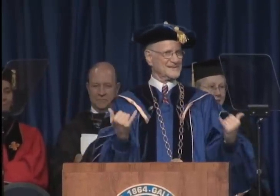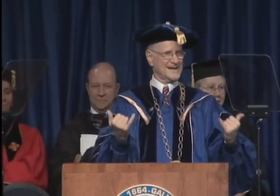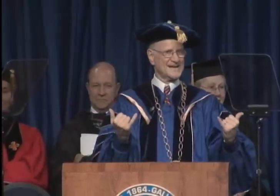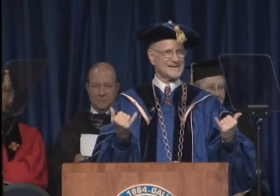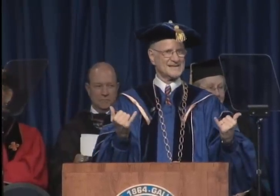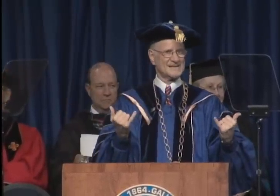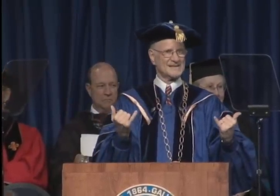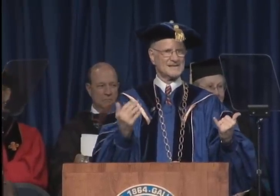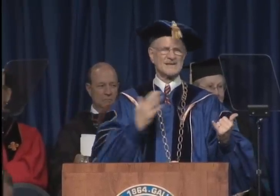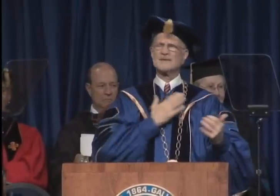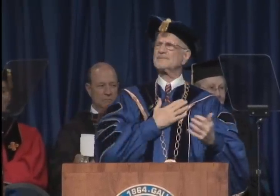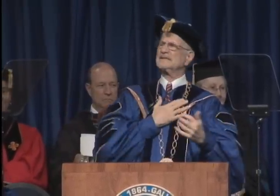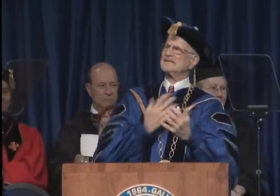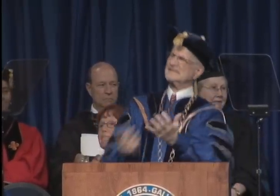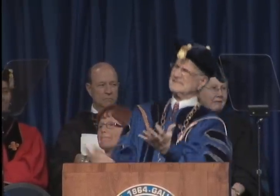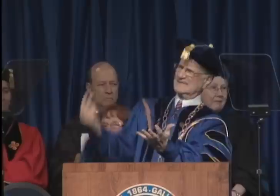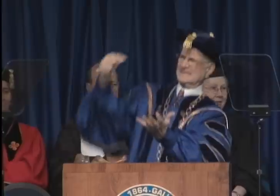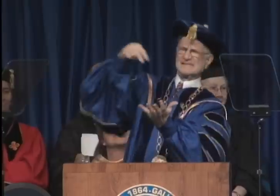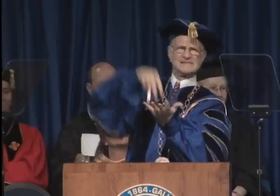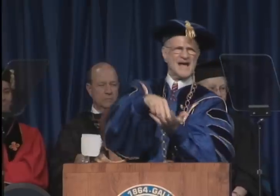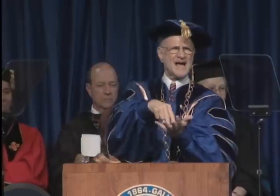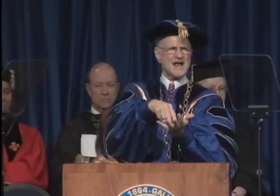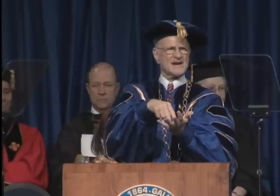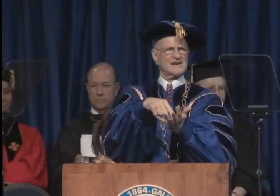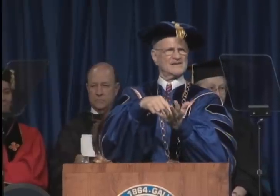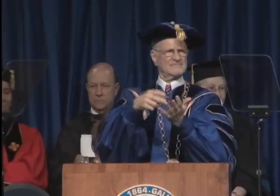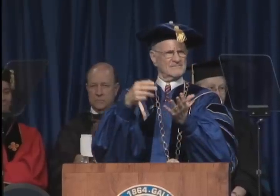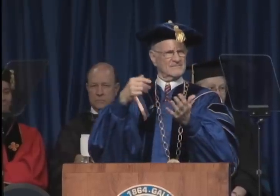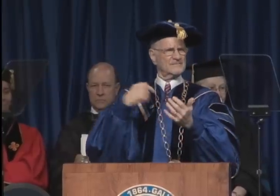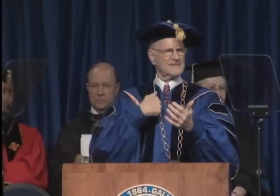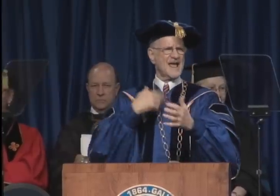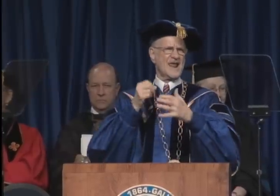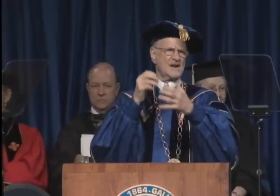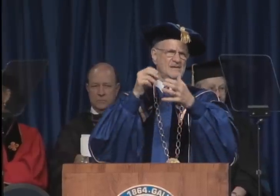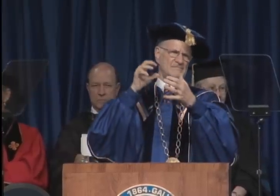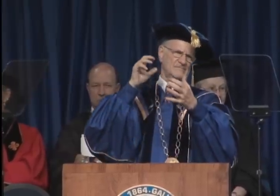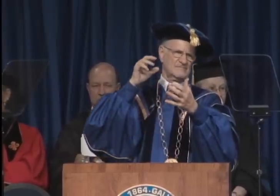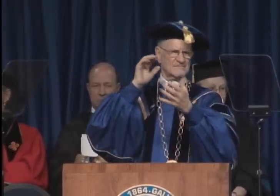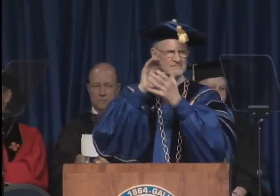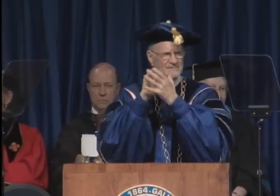Please stand and join me in congratulating